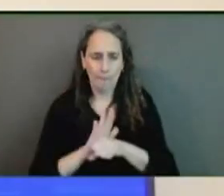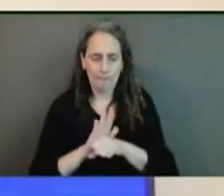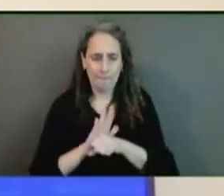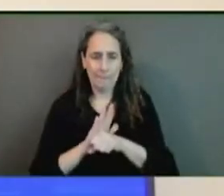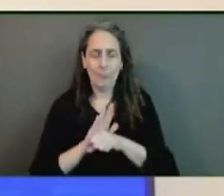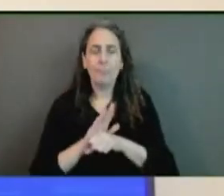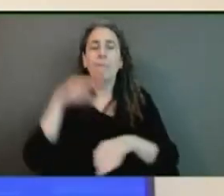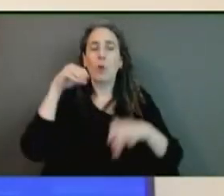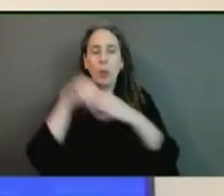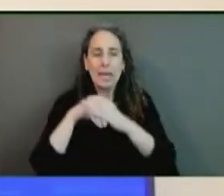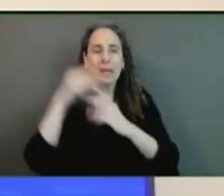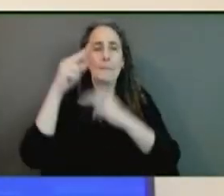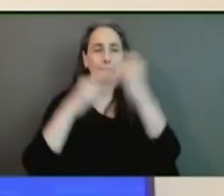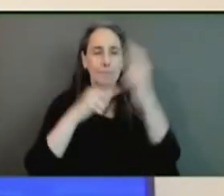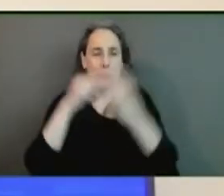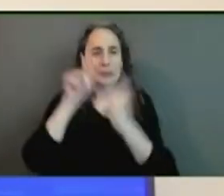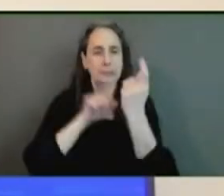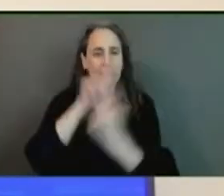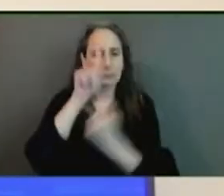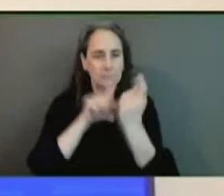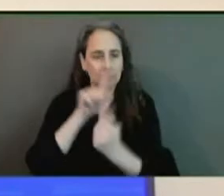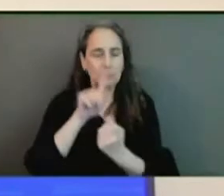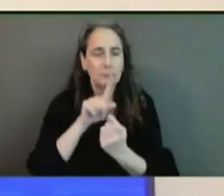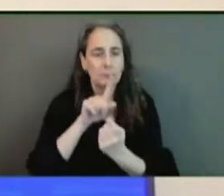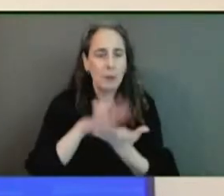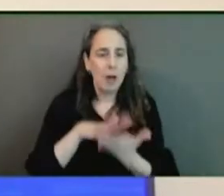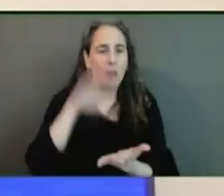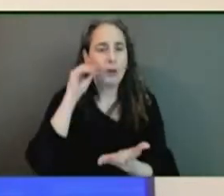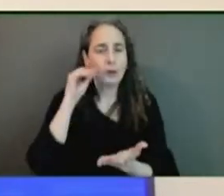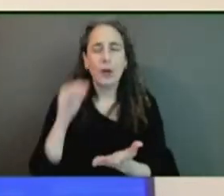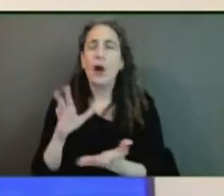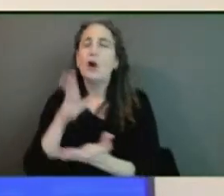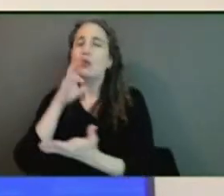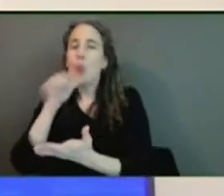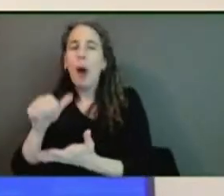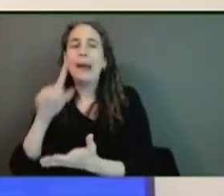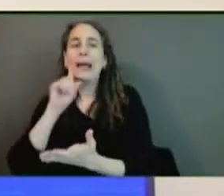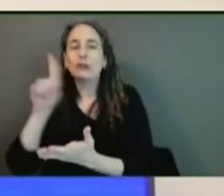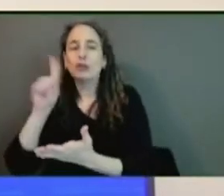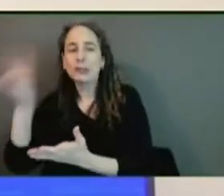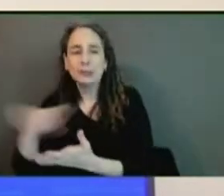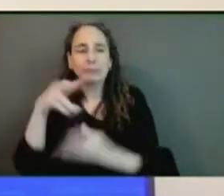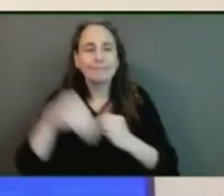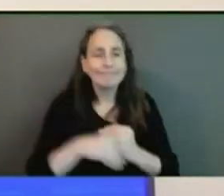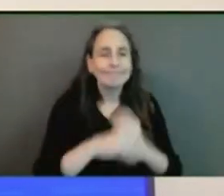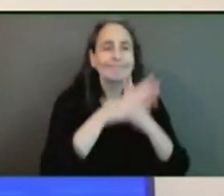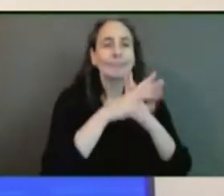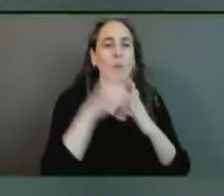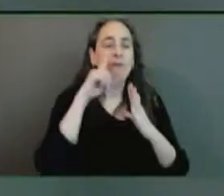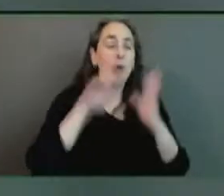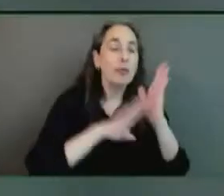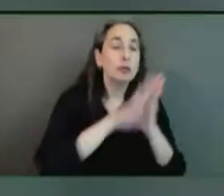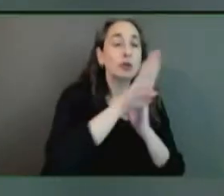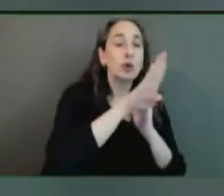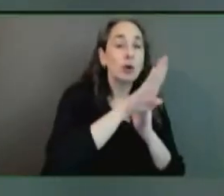certainly have said many, many times that M.C.P.S. has committed. In person learning. And so why not just default to